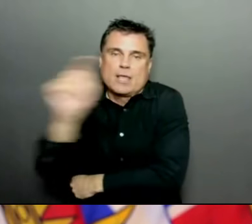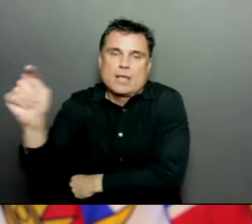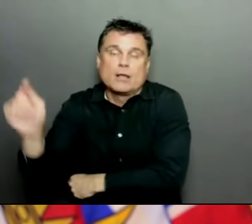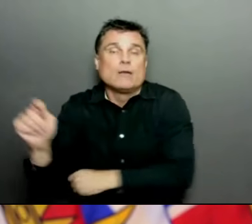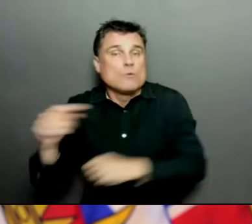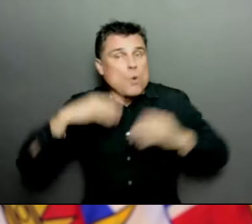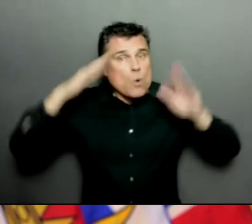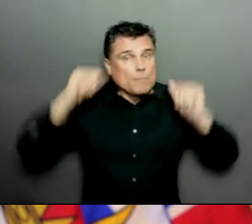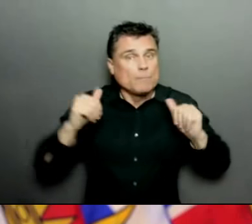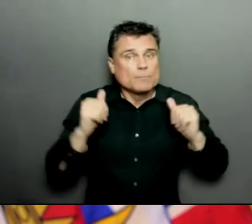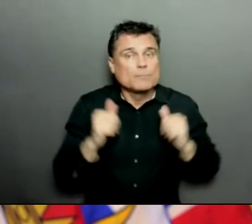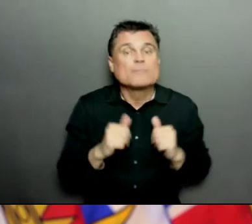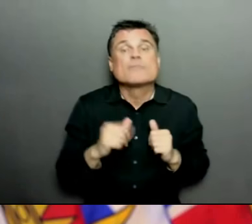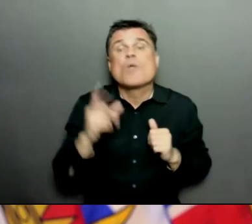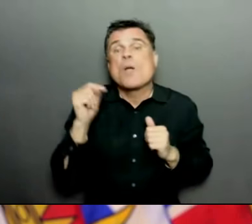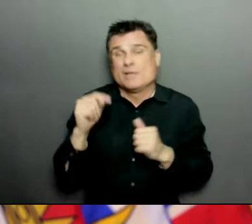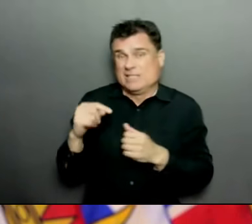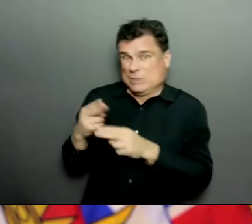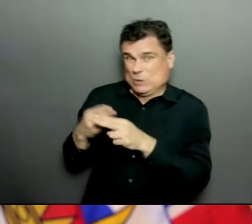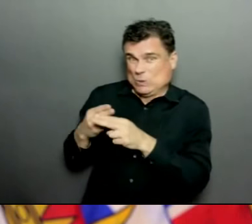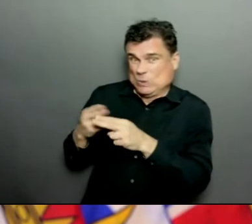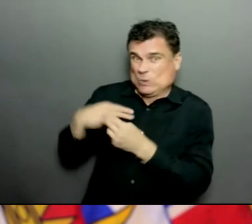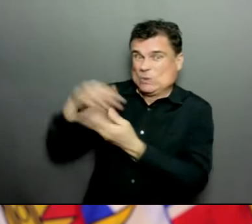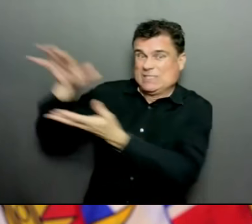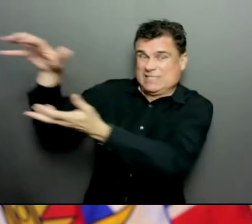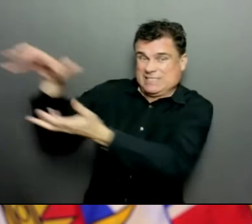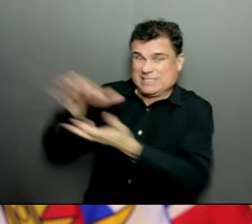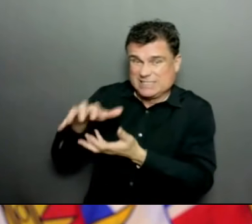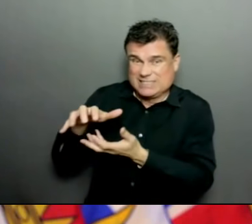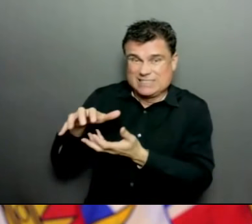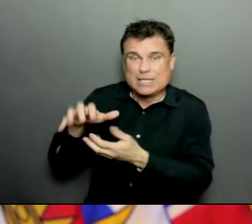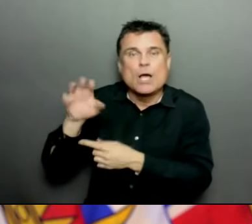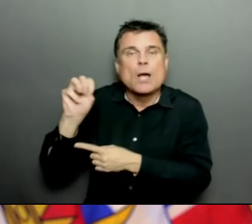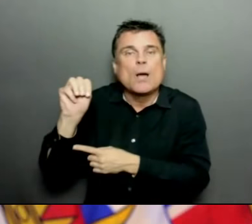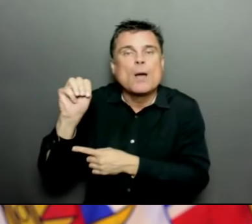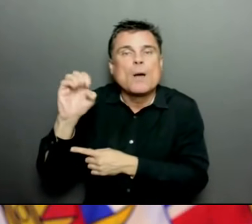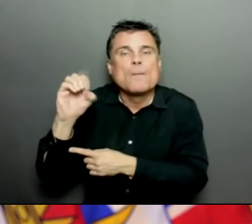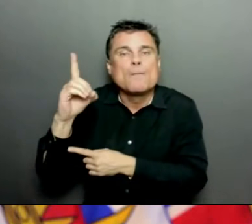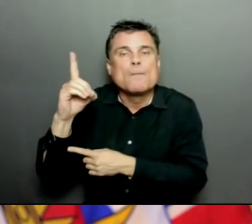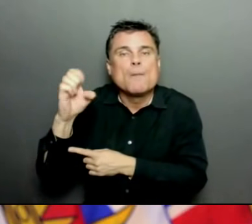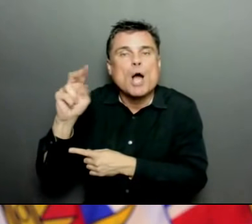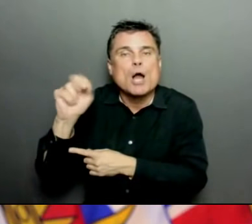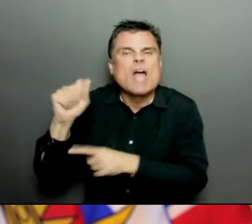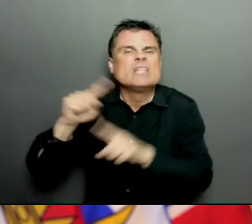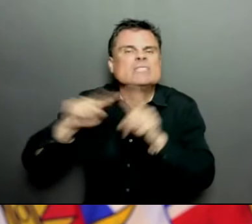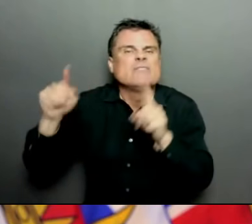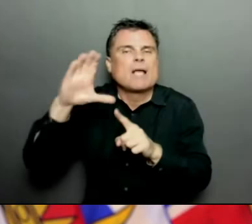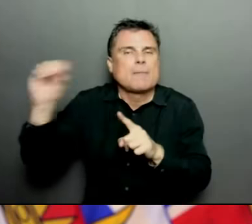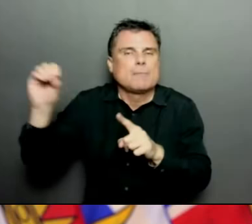the strategy for when we receive the vaccine, when it becomes licensed